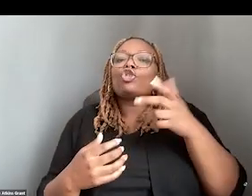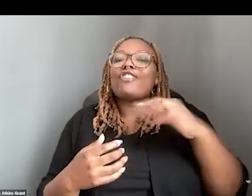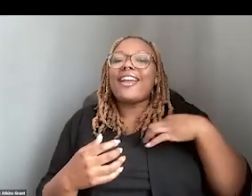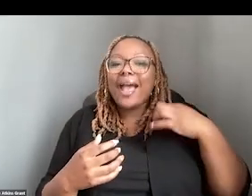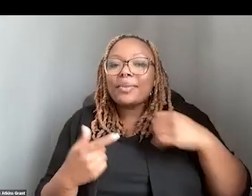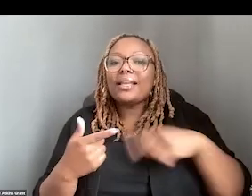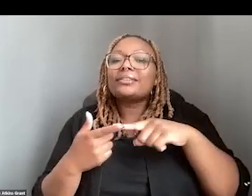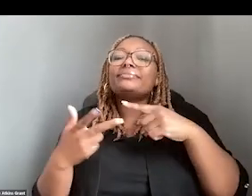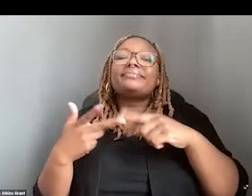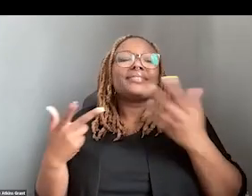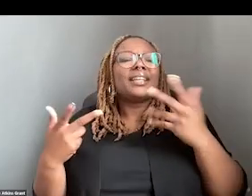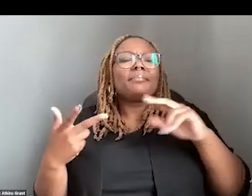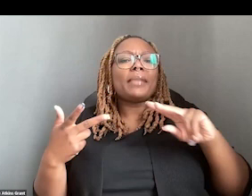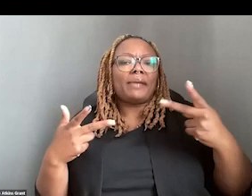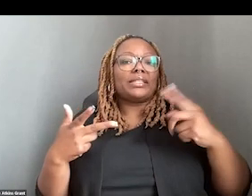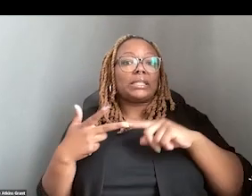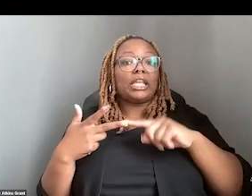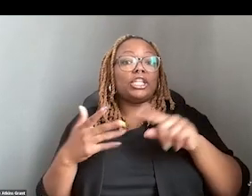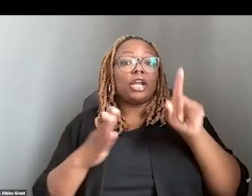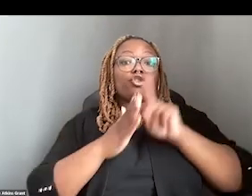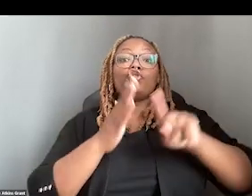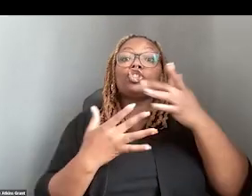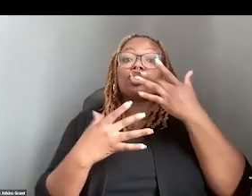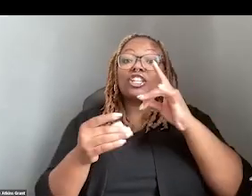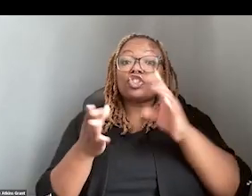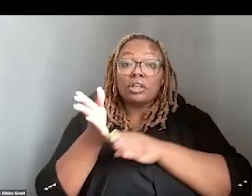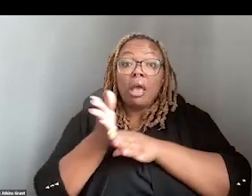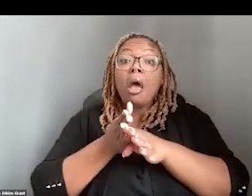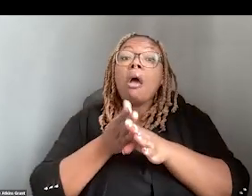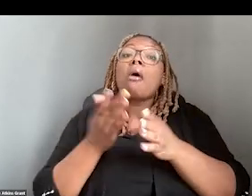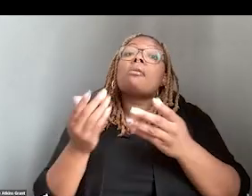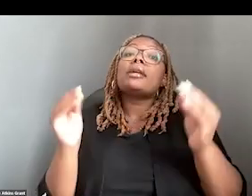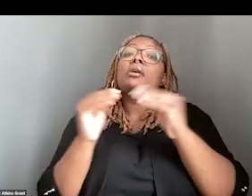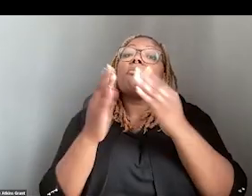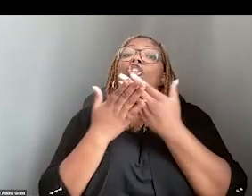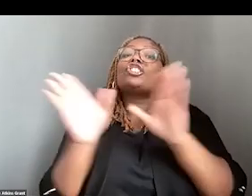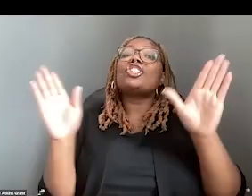Perhaps there's a secondary research interest that's more general science, and they might want